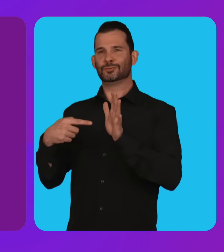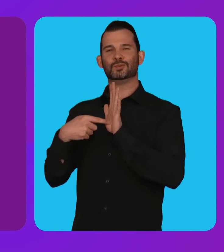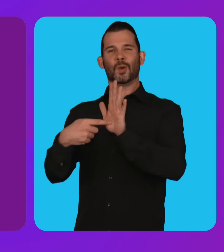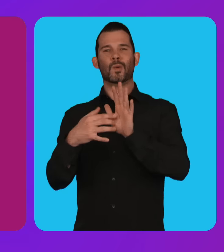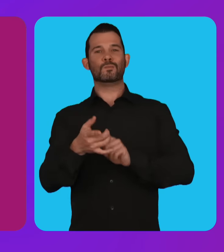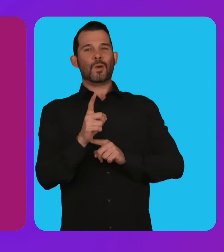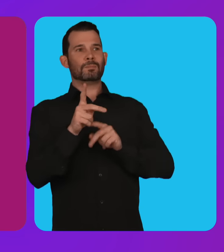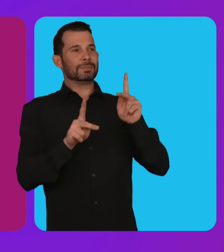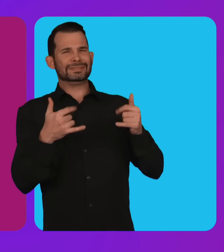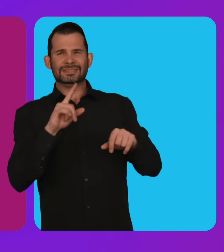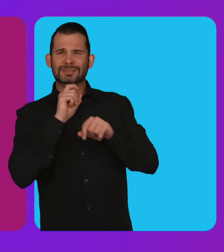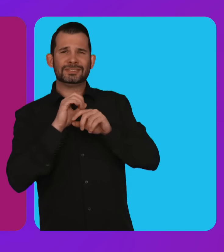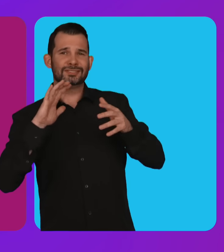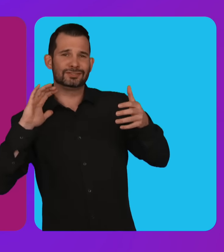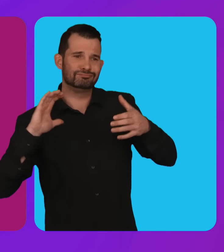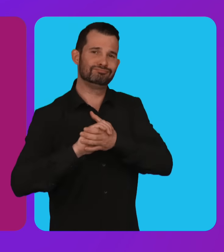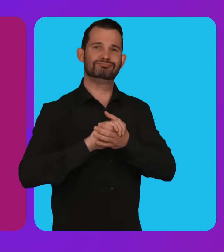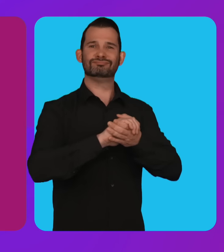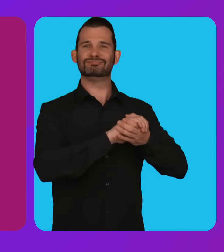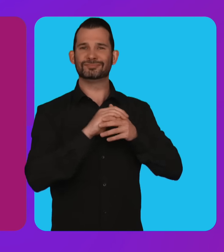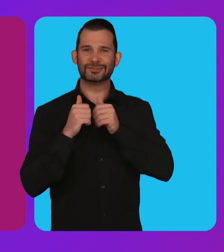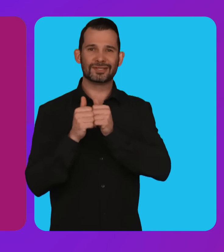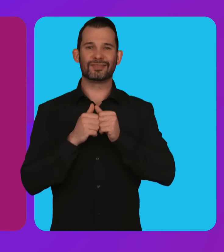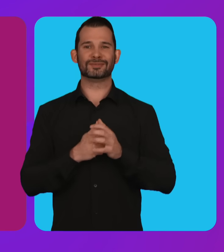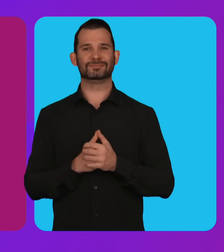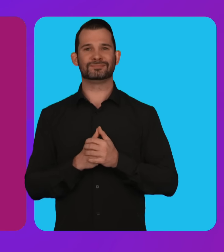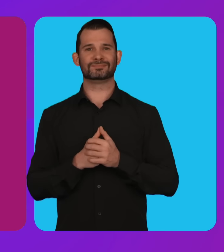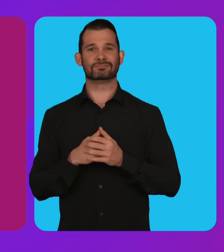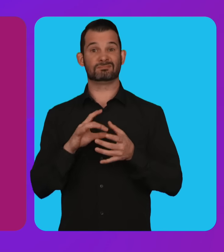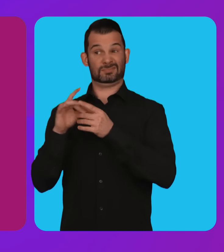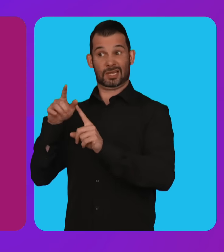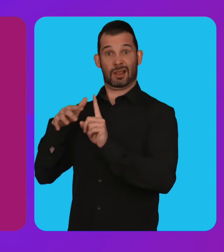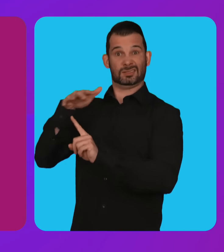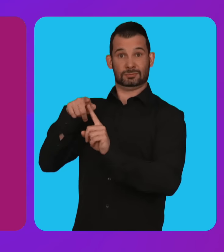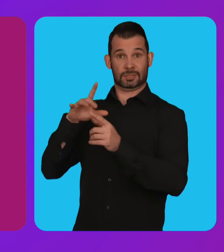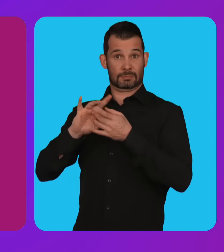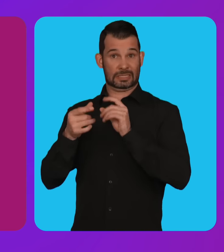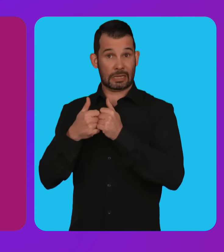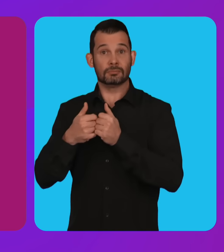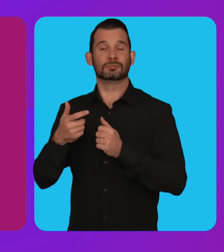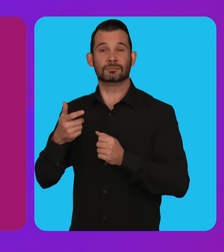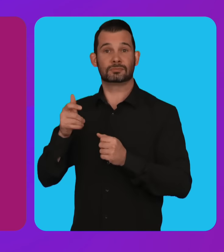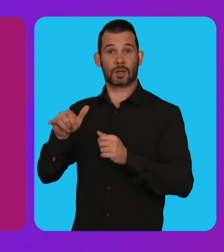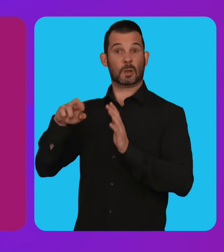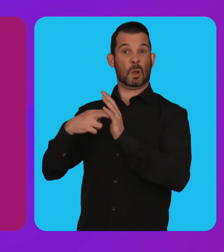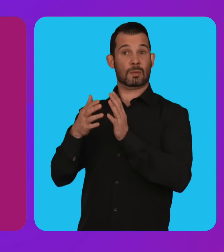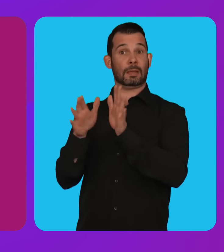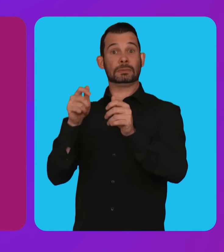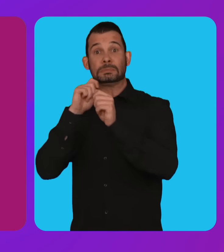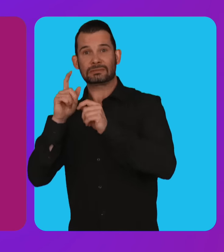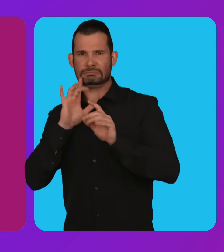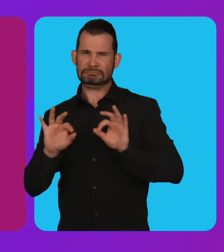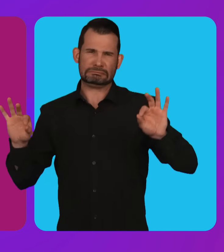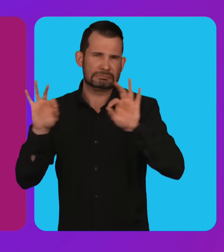In the context of the Olympic games, the role of public media is as important as ever.